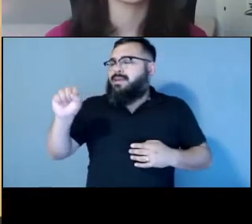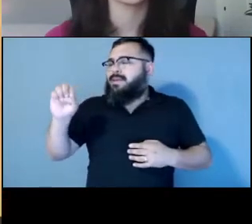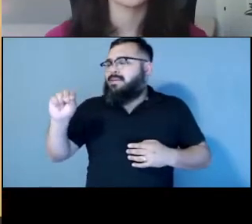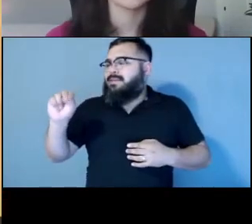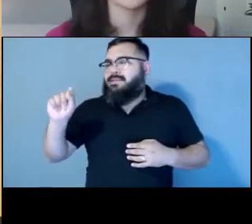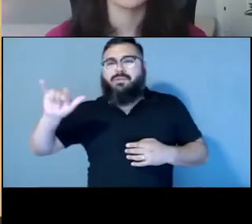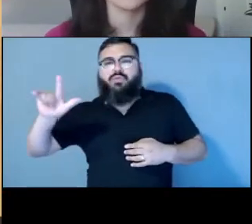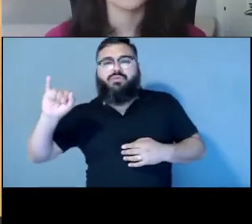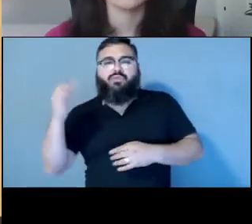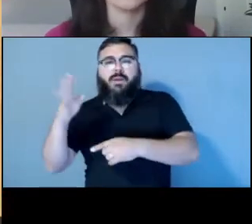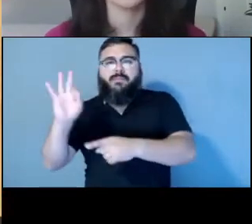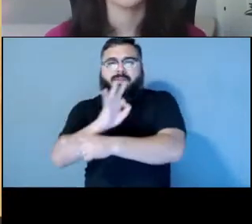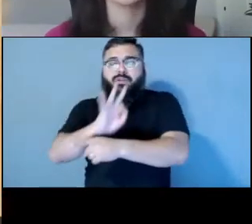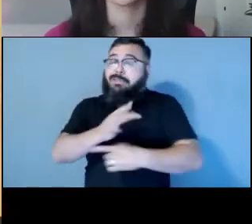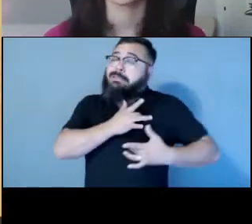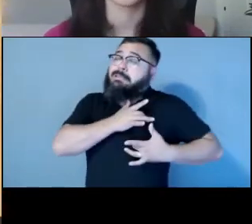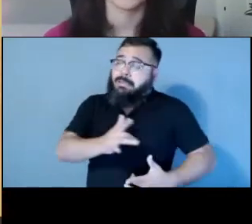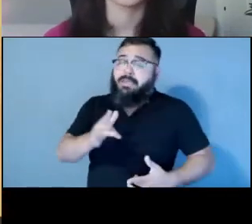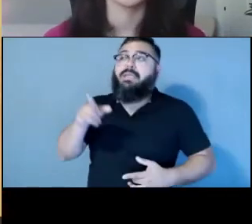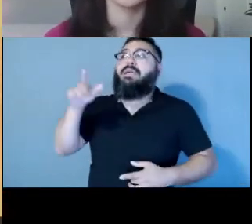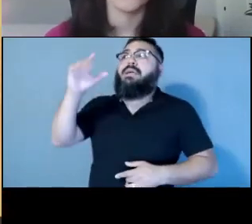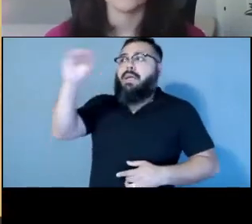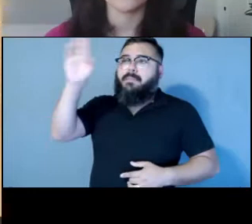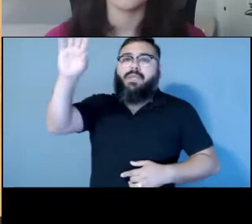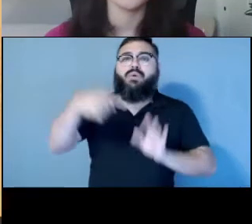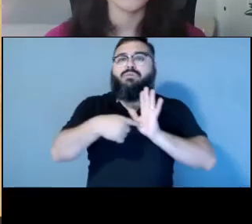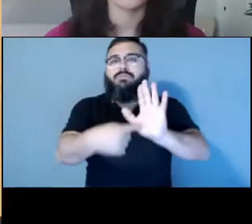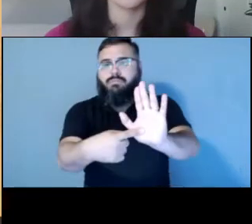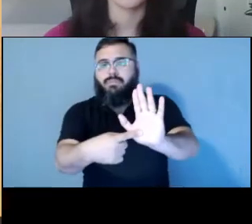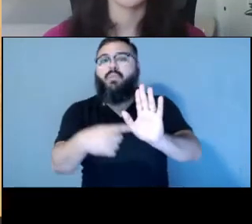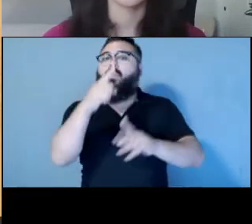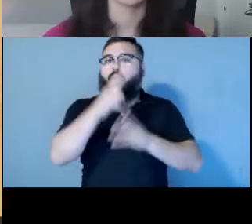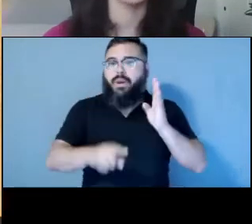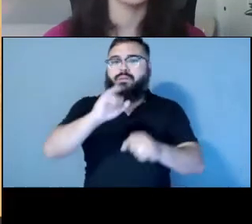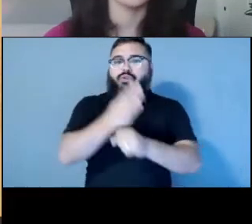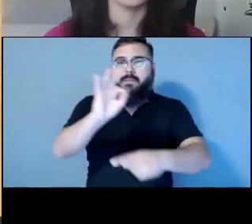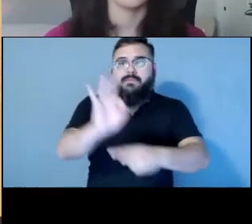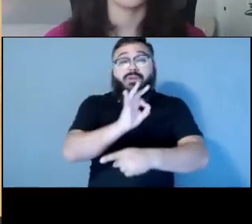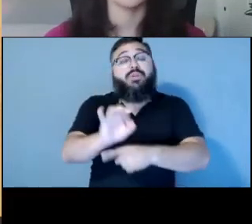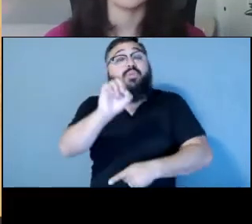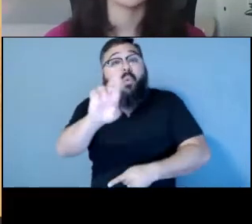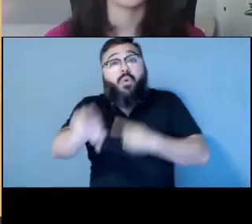will list the essential job functions, or perhaps you know on the job, once you're working it, you can figure out pretty easily